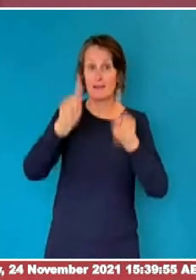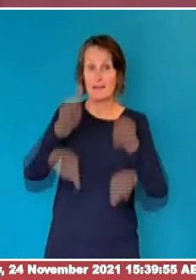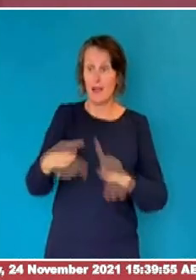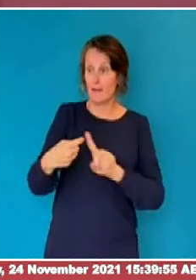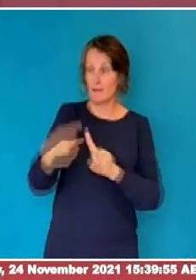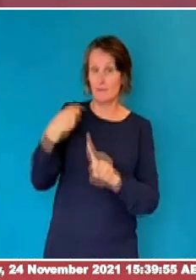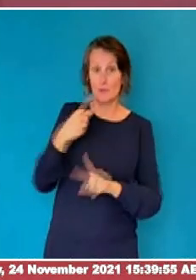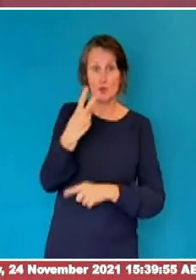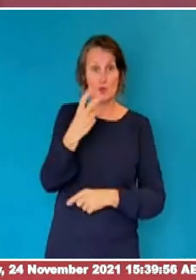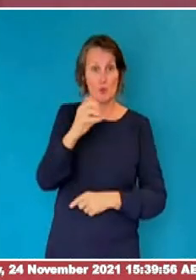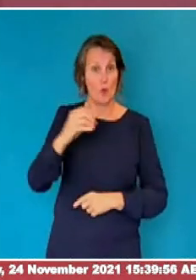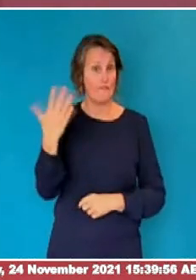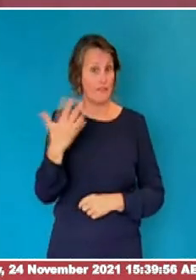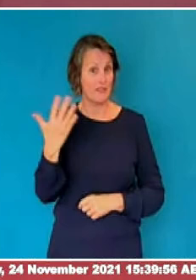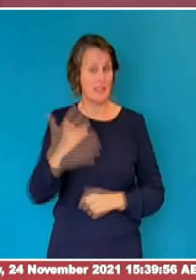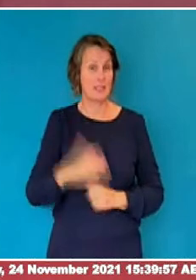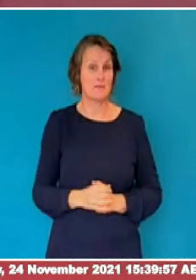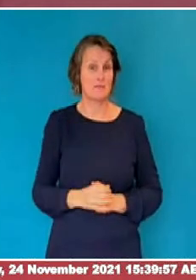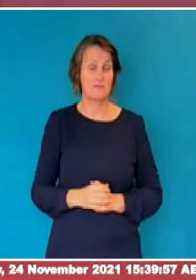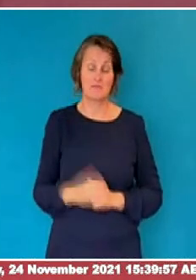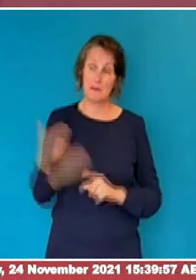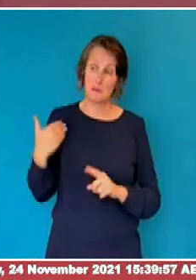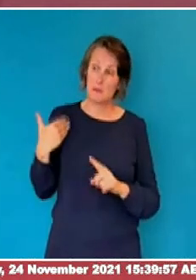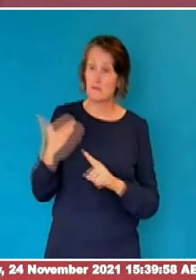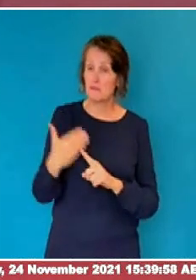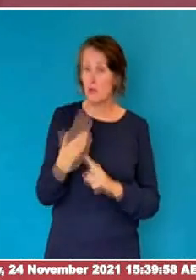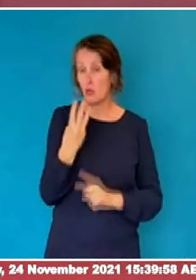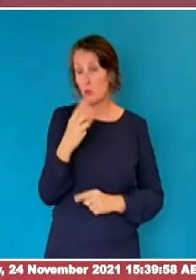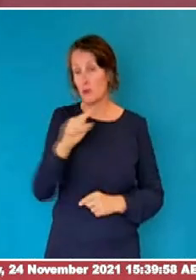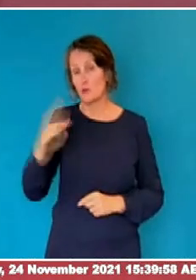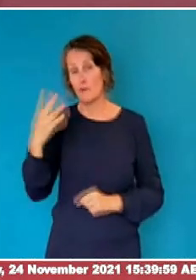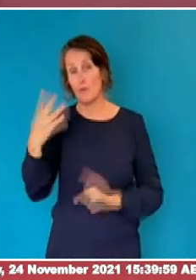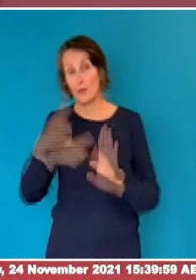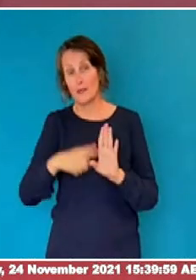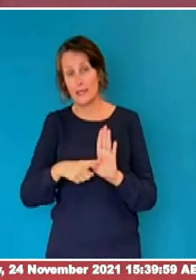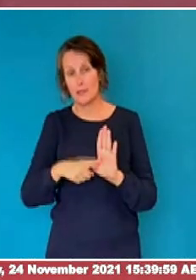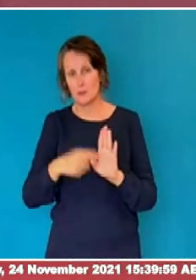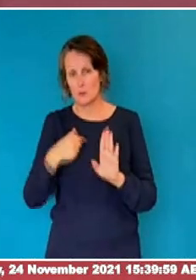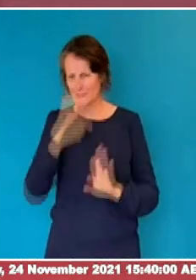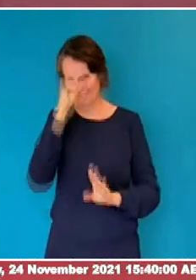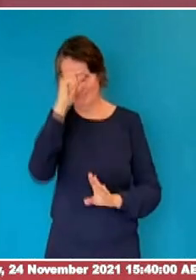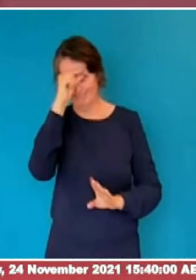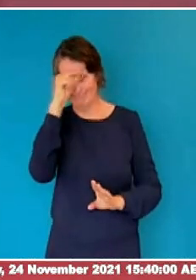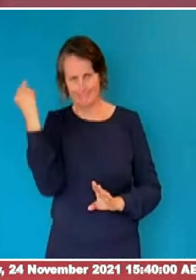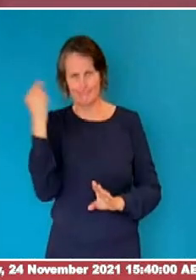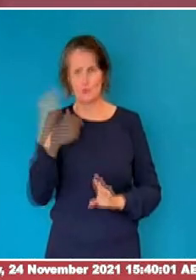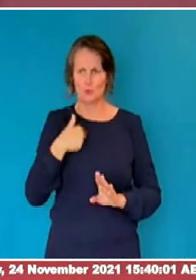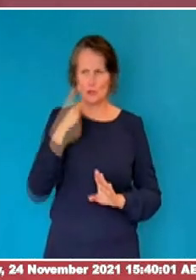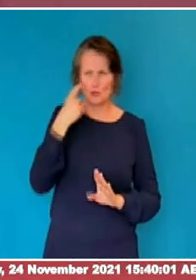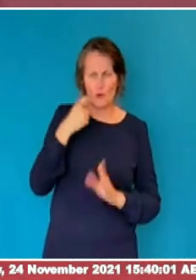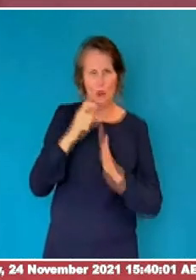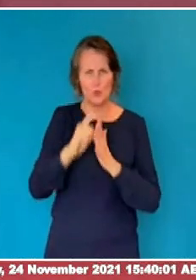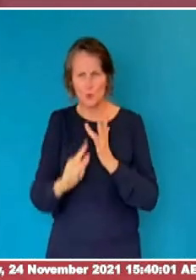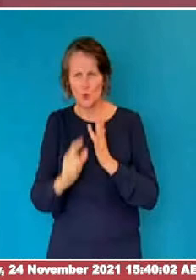But I think in the past three, four years, we really focused on a lot of actions, you know,